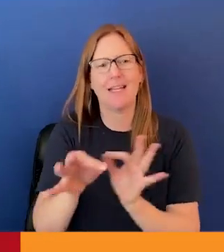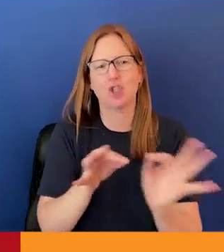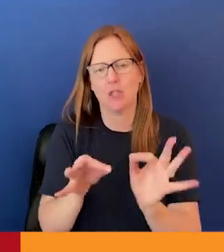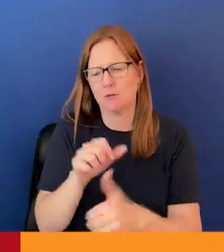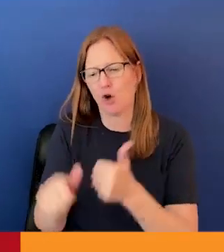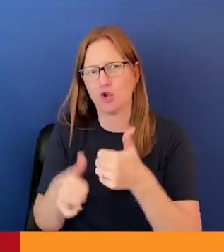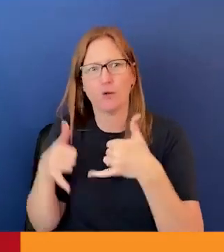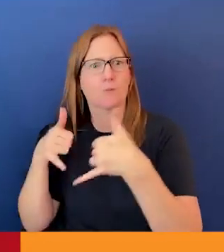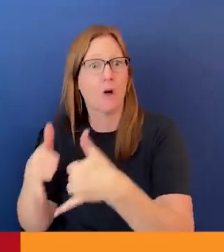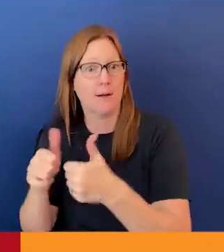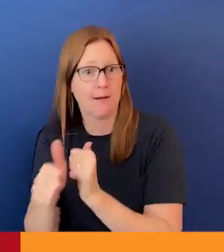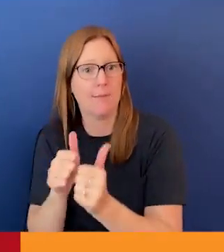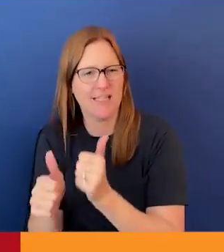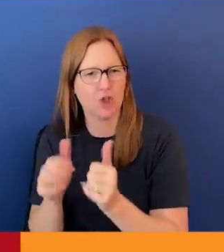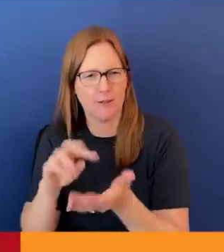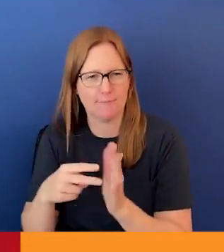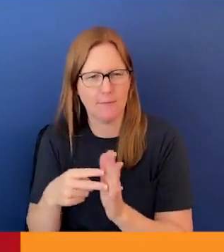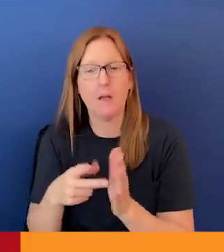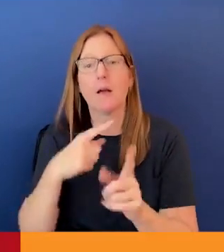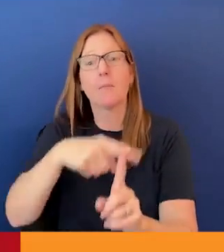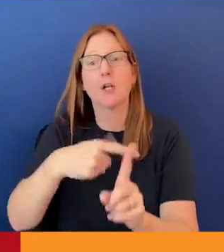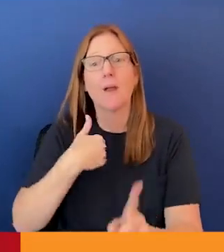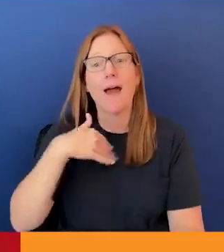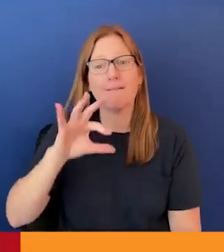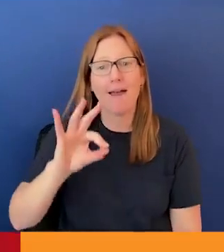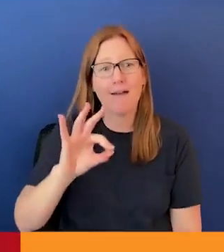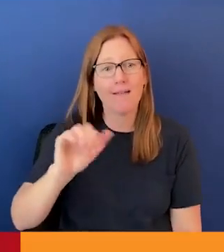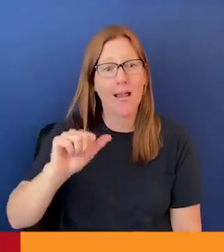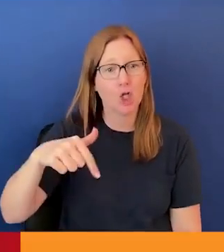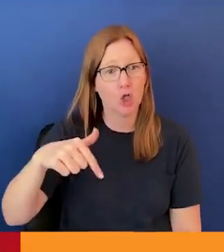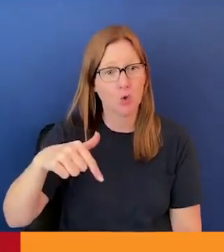We also include it in the FAQ resource that's online as well